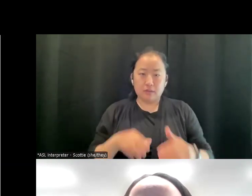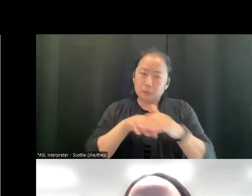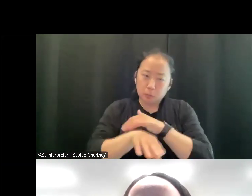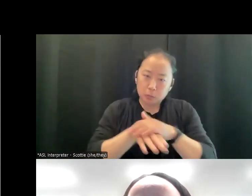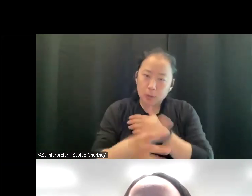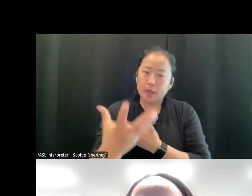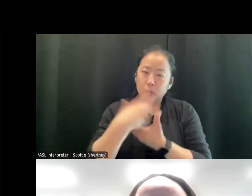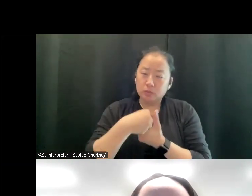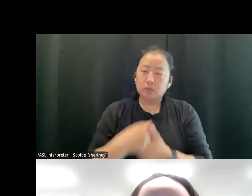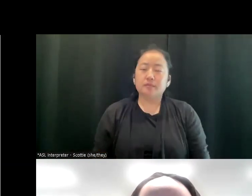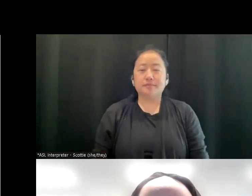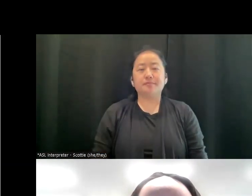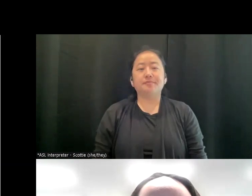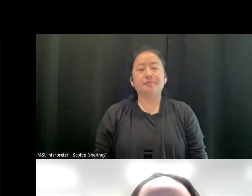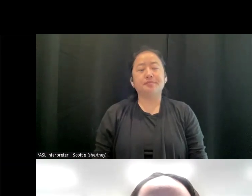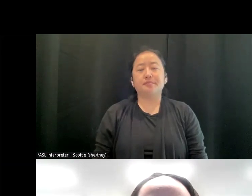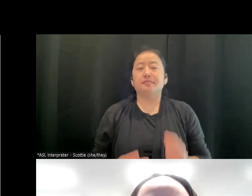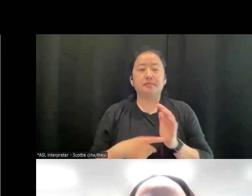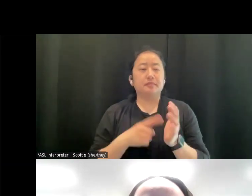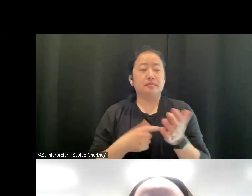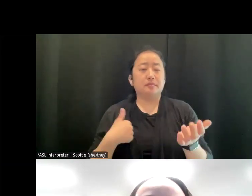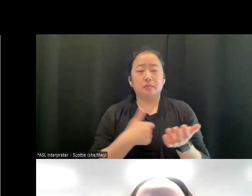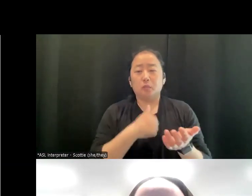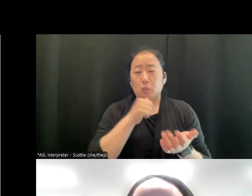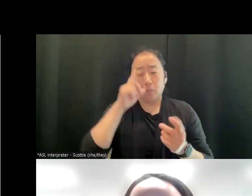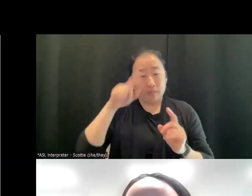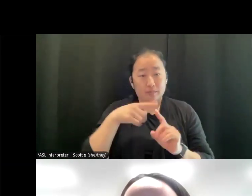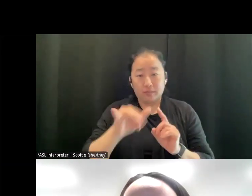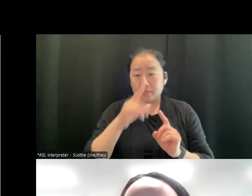there's things that we don't always think about because there's a lot of different components, so